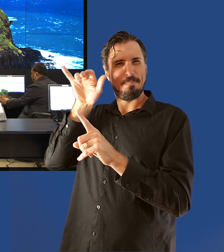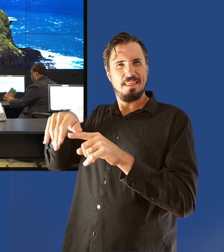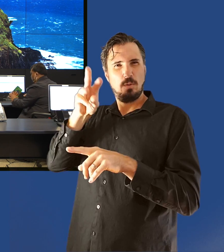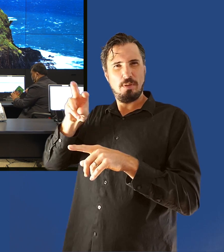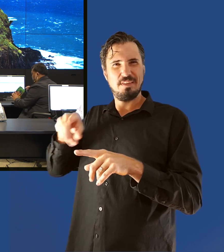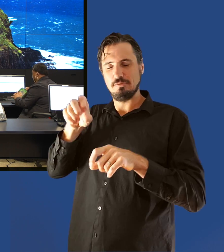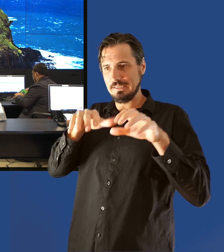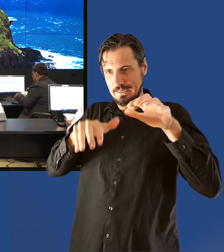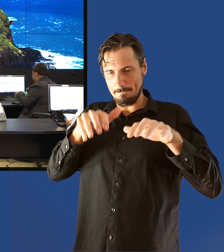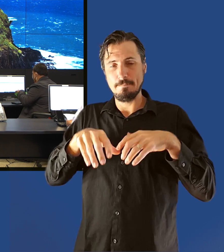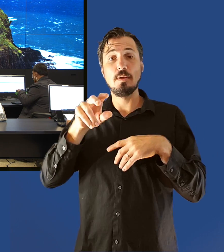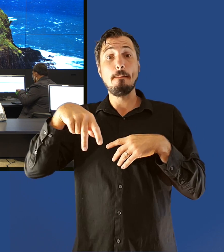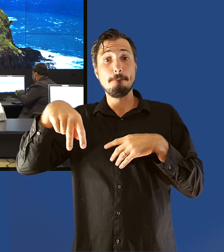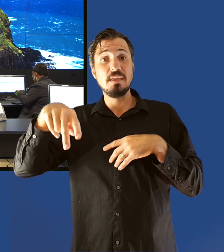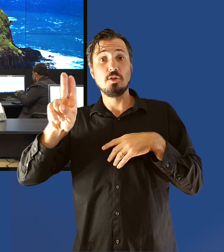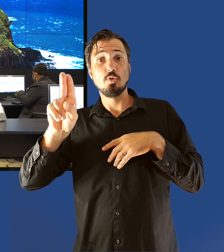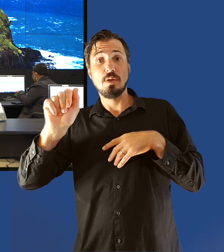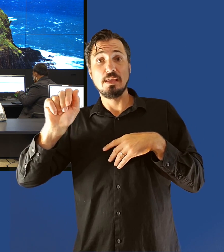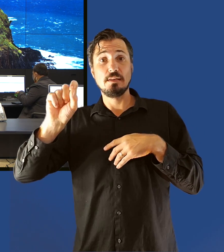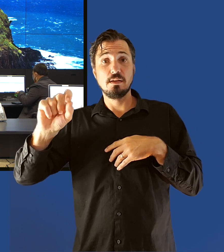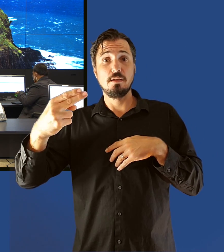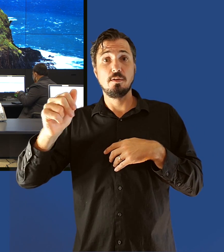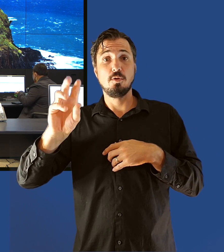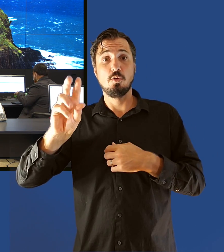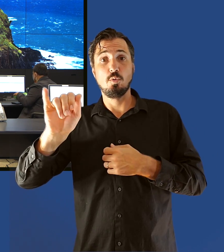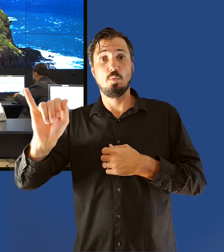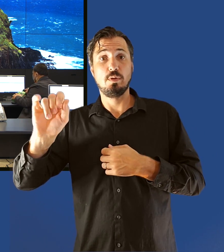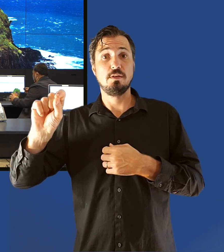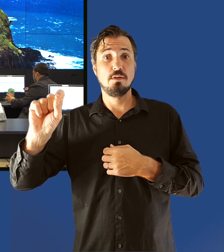Again, that PUA.hawaii.gov.